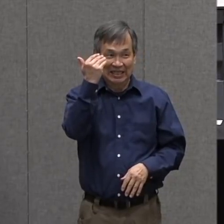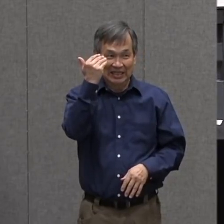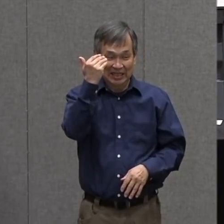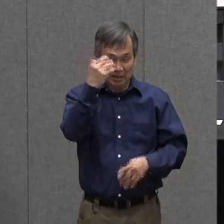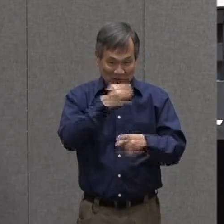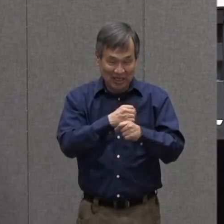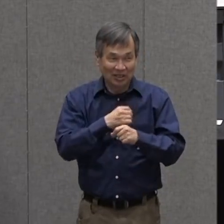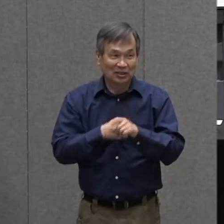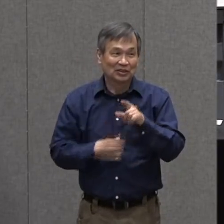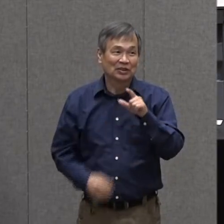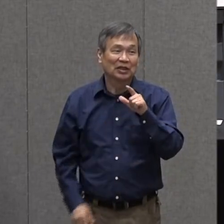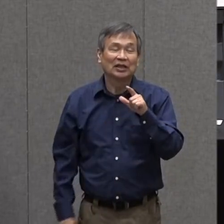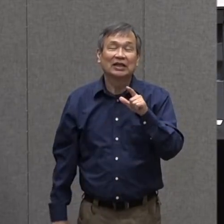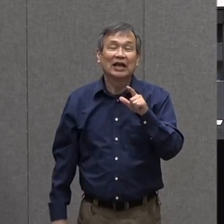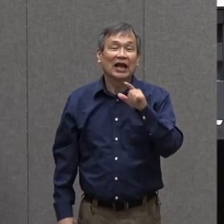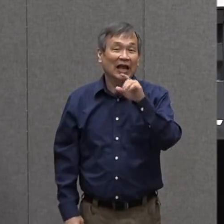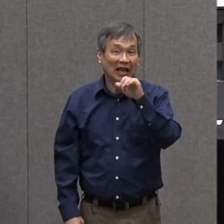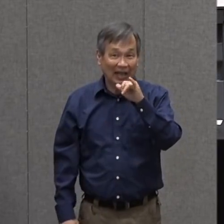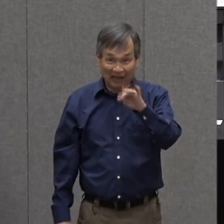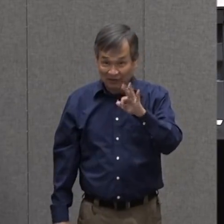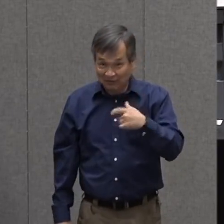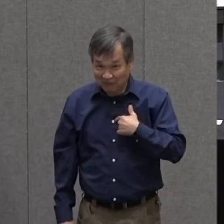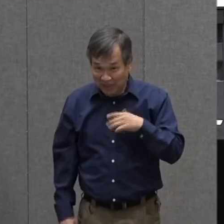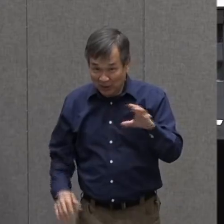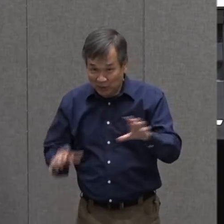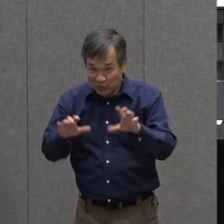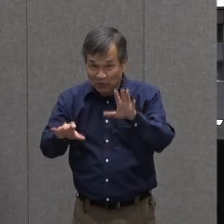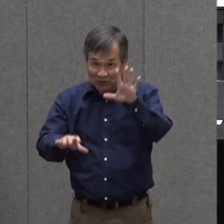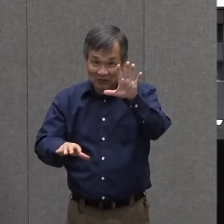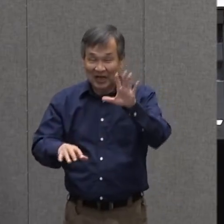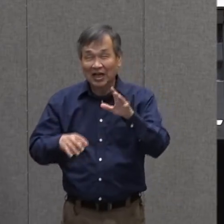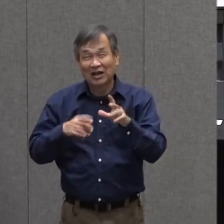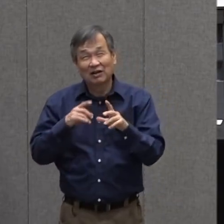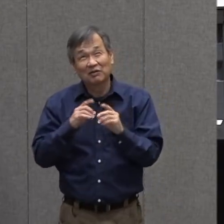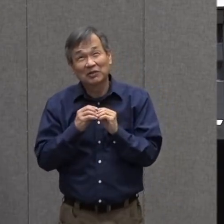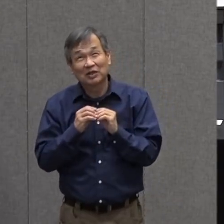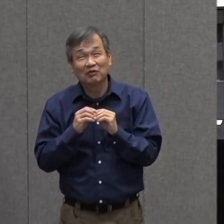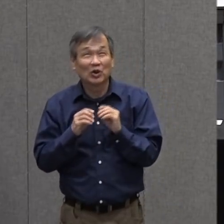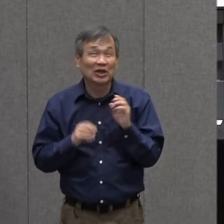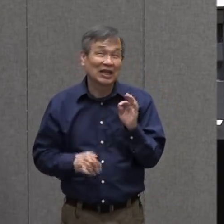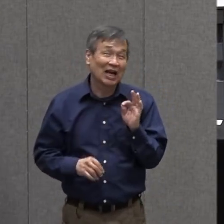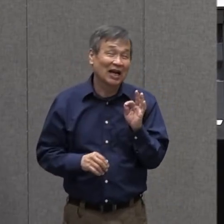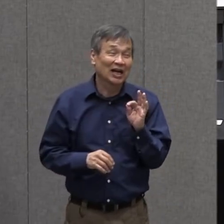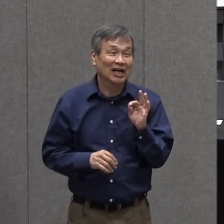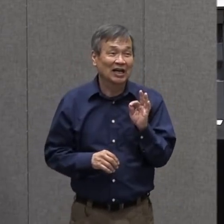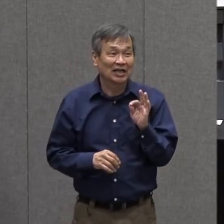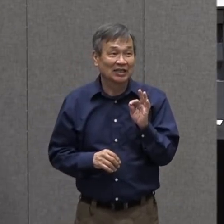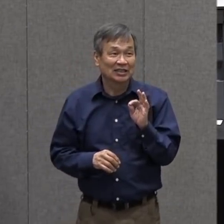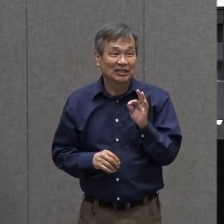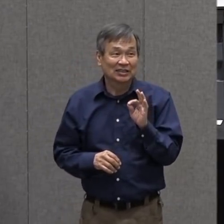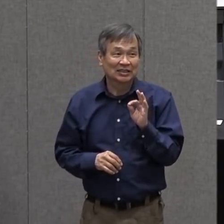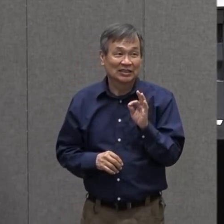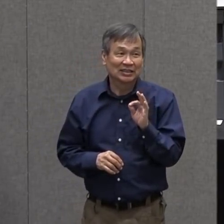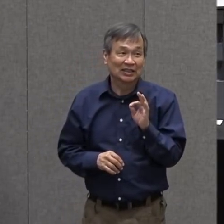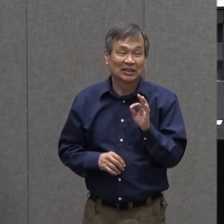so if I do my five plus my four that's nine. And then my 10 plus my 20, 39, okay?